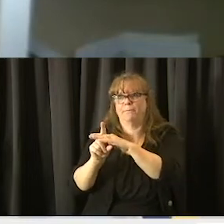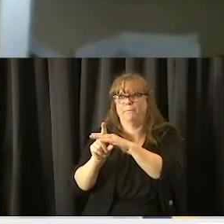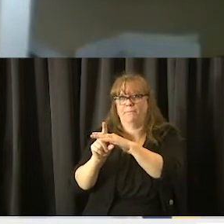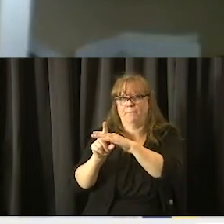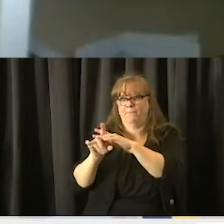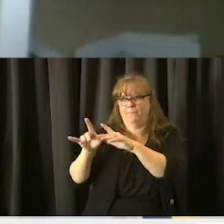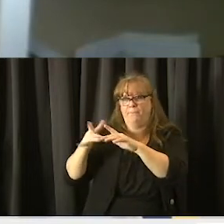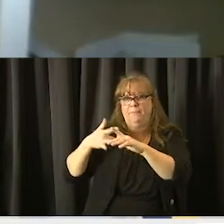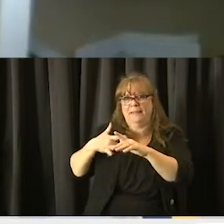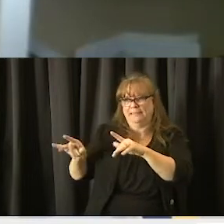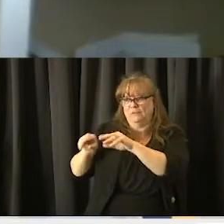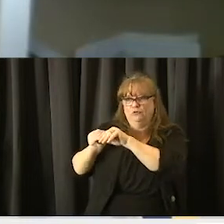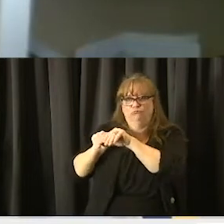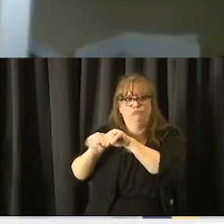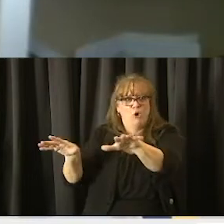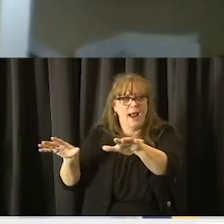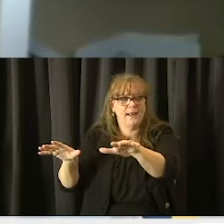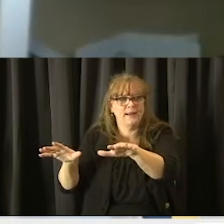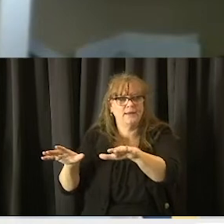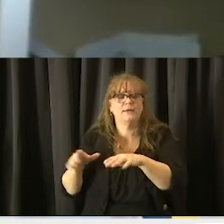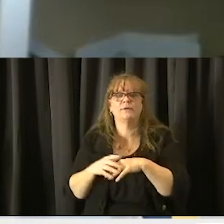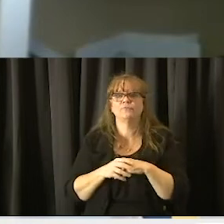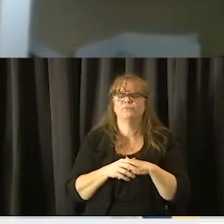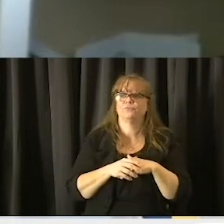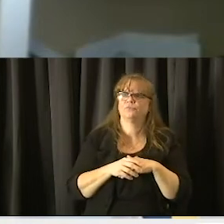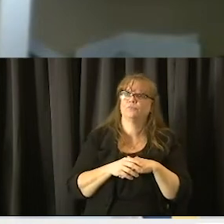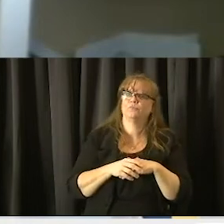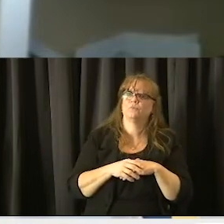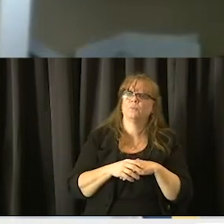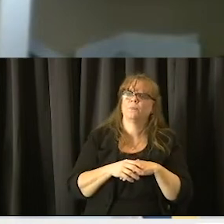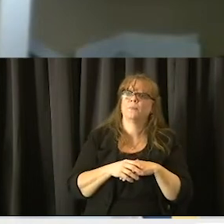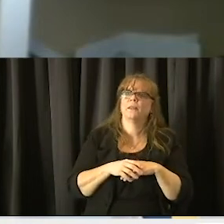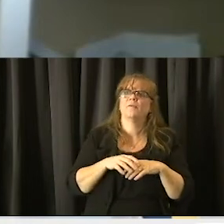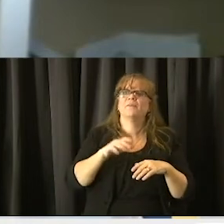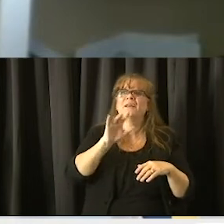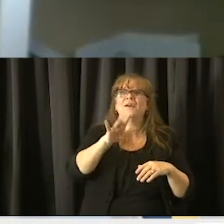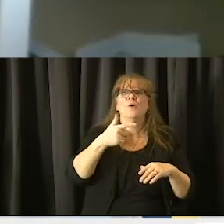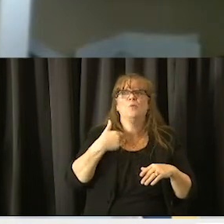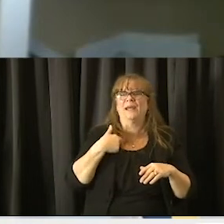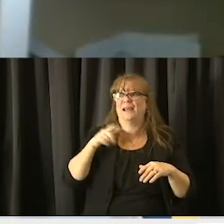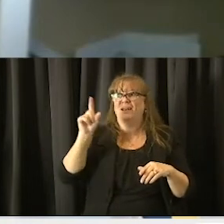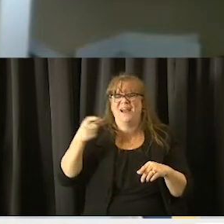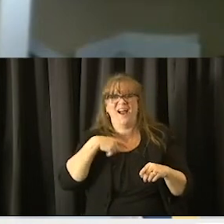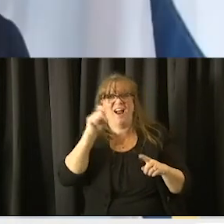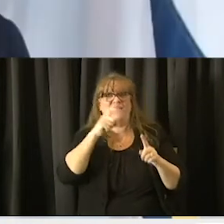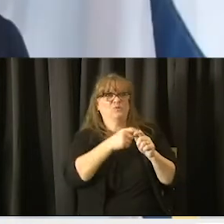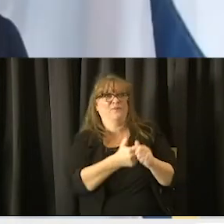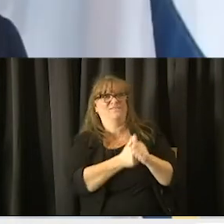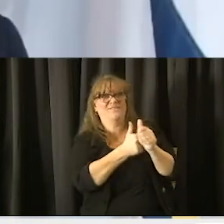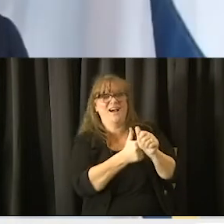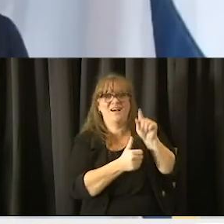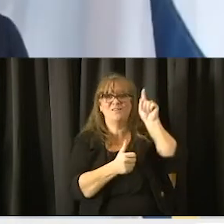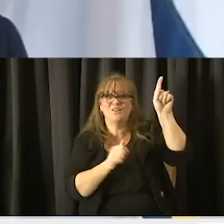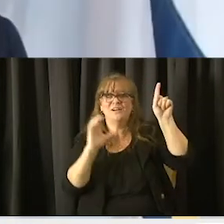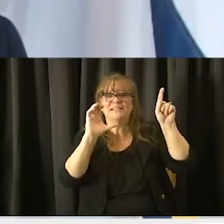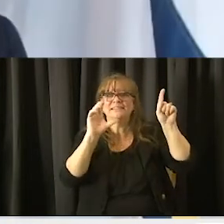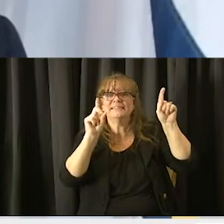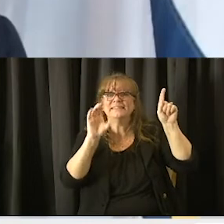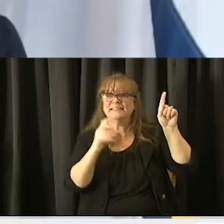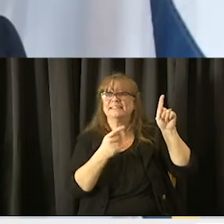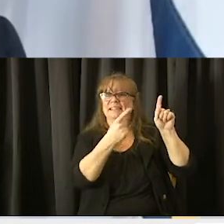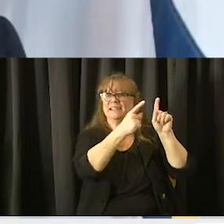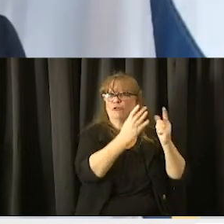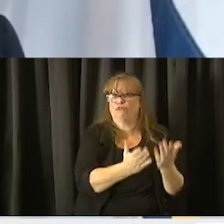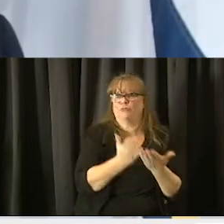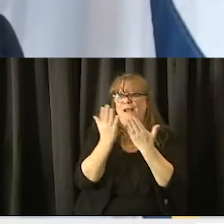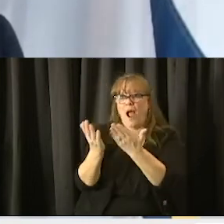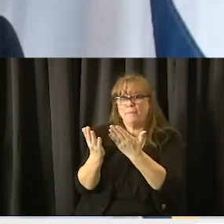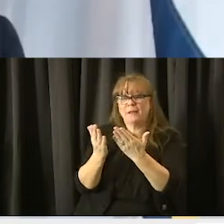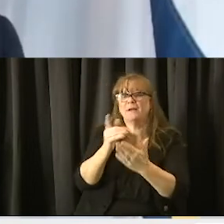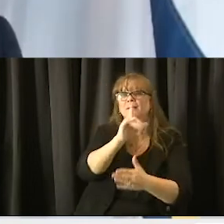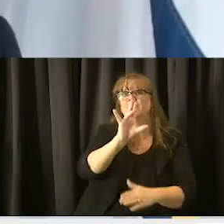this variant might be more more infectious so uh we are uh really implementing uh the cdc guidance